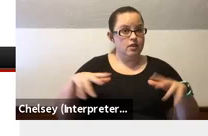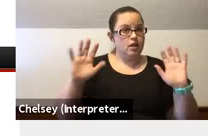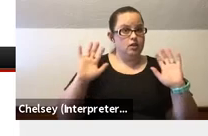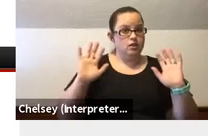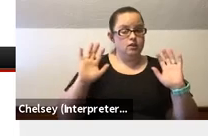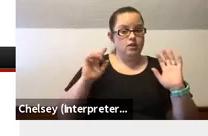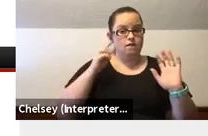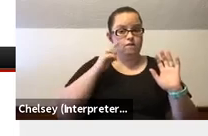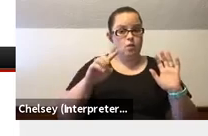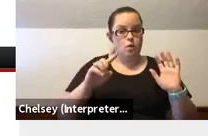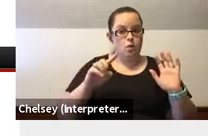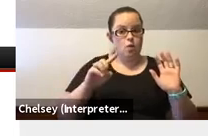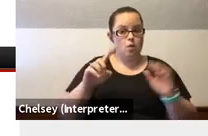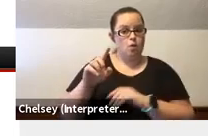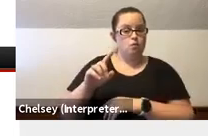Sage Talbot: live demo of the